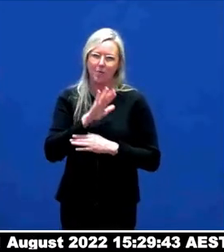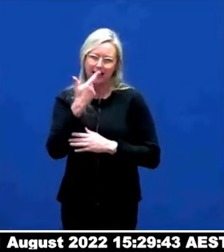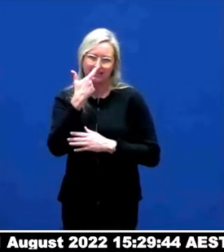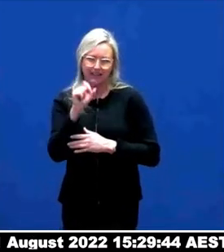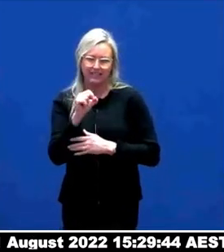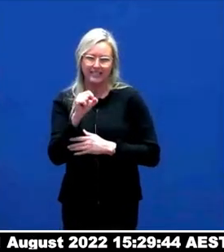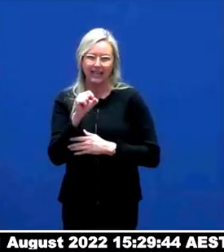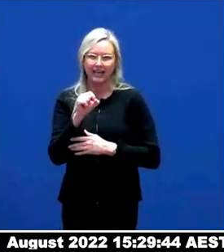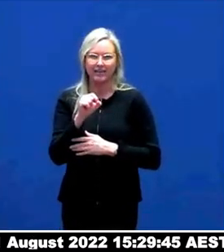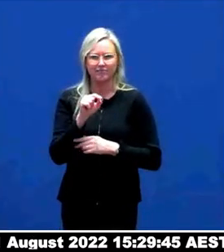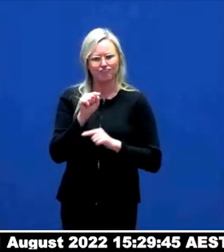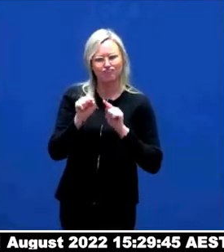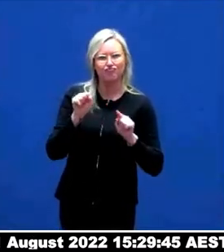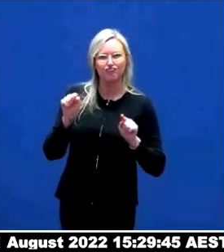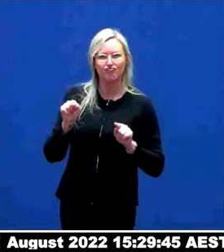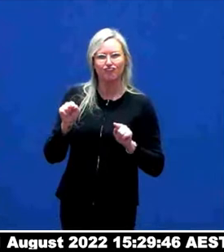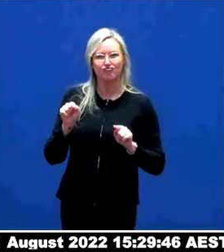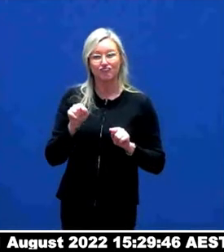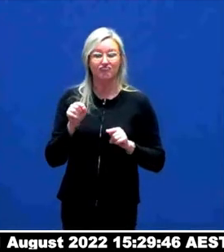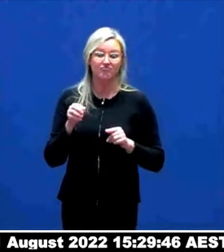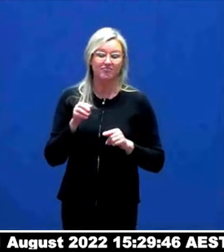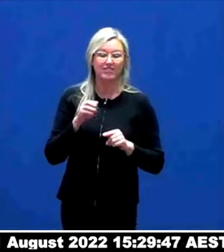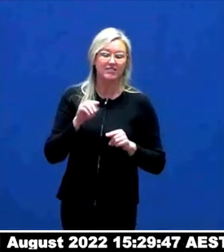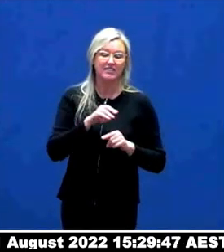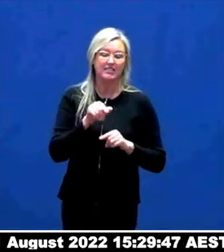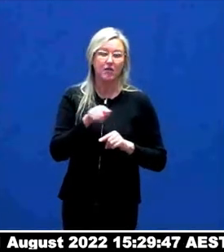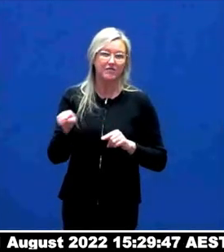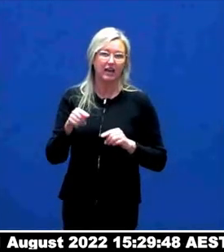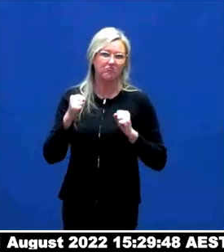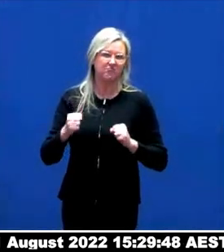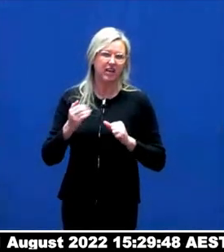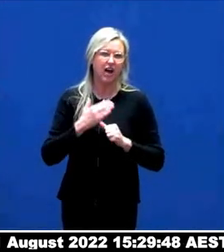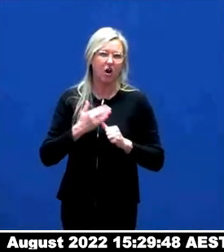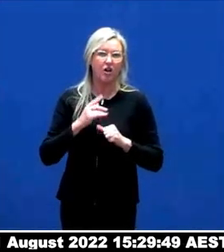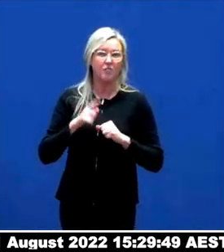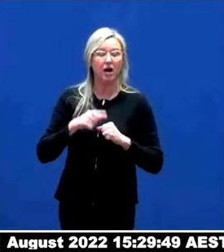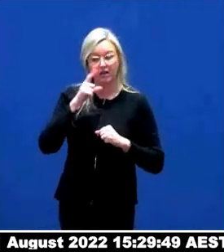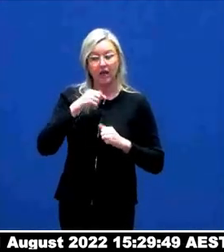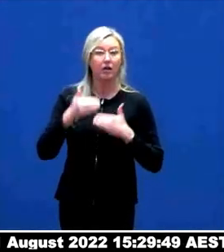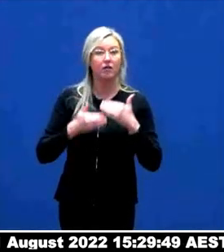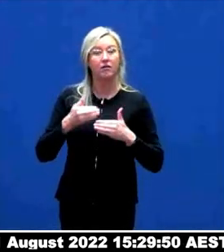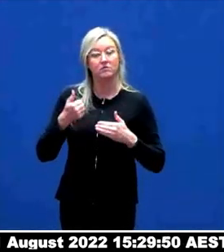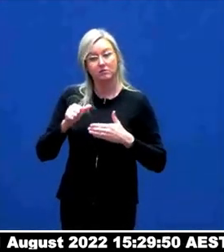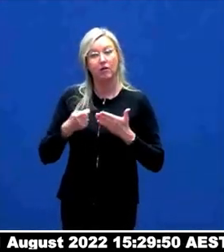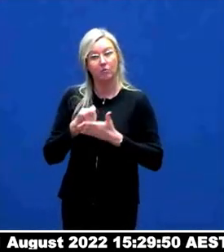Couple of these guys have been sort of functional alcoholics, you know. They pay the rent. They keep their lifestyle together without getting into trouble with